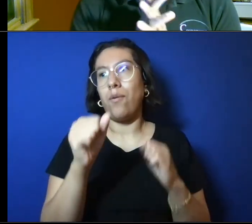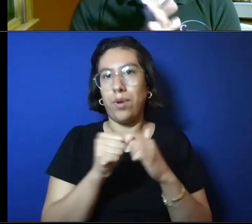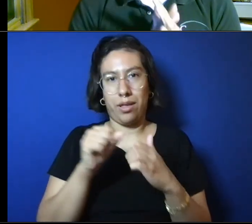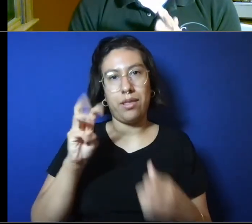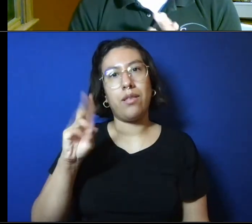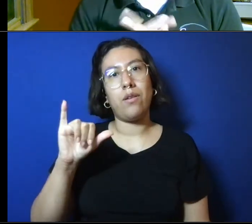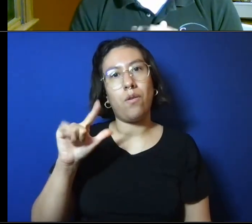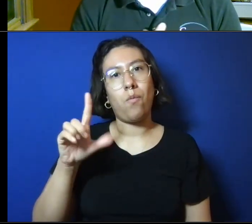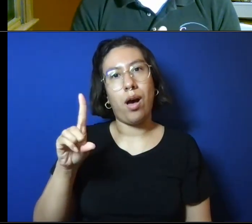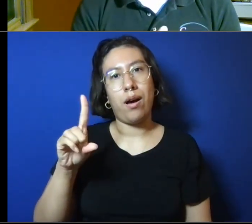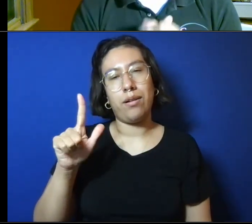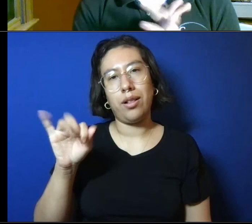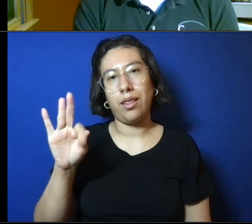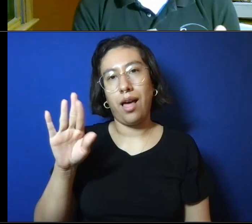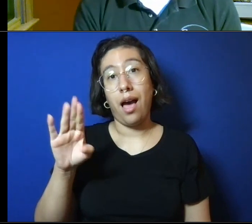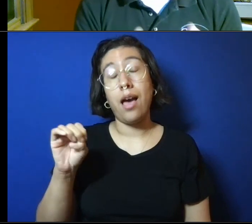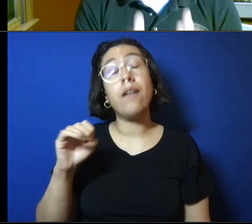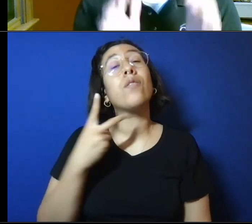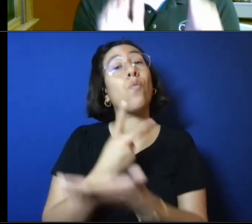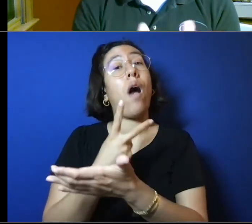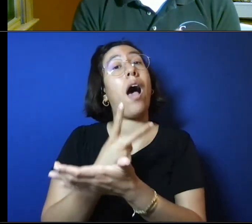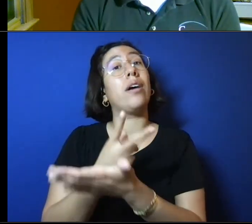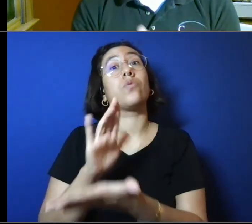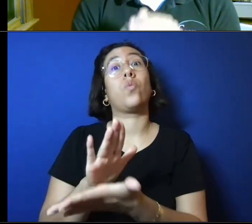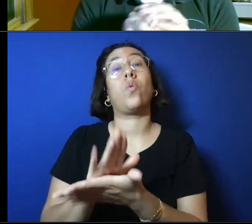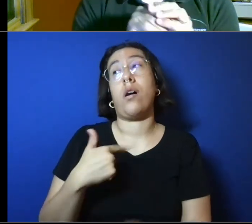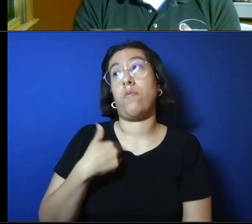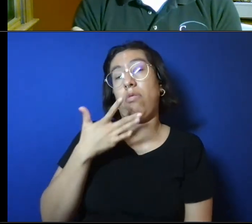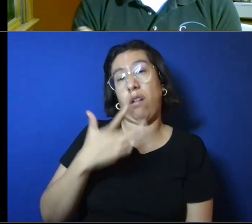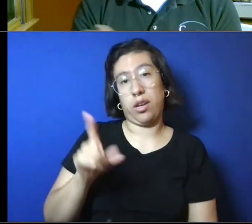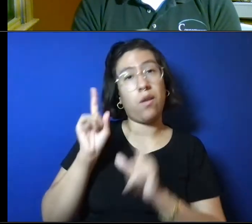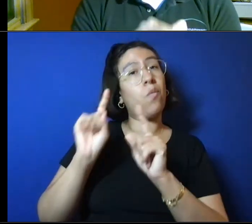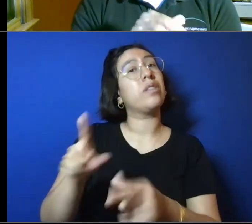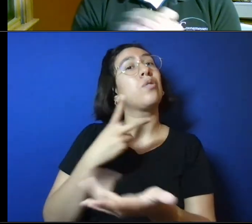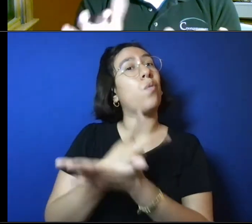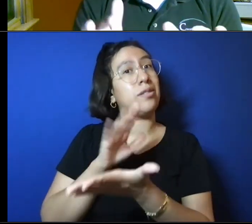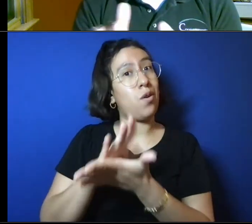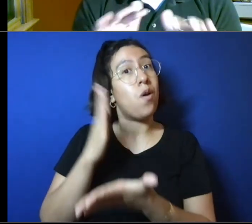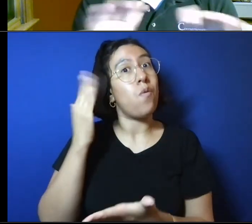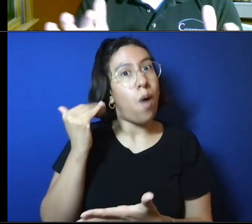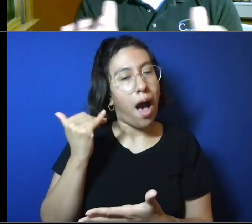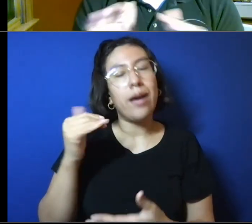And in graduate school, I was very lucky. I went to graduate school specifically just to do marine ecology.